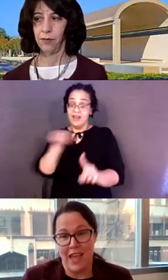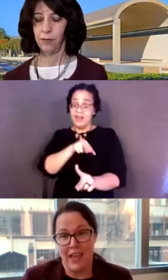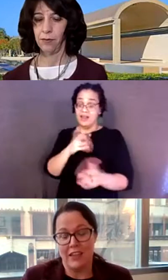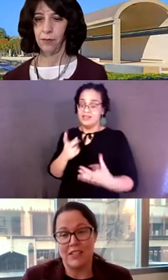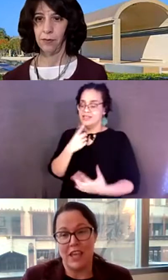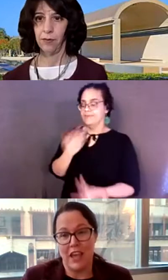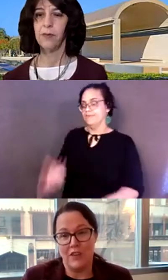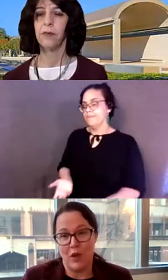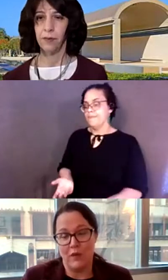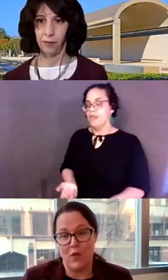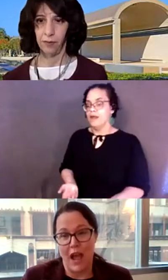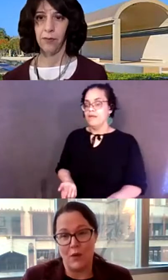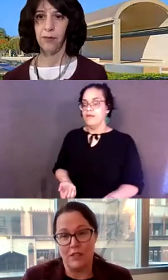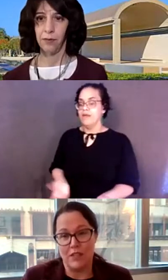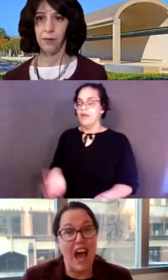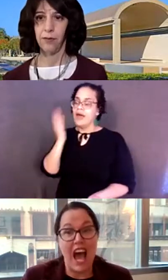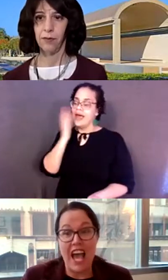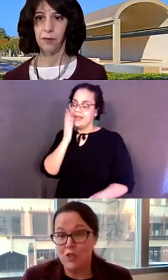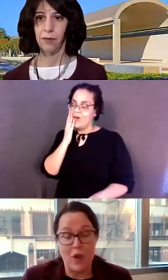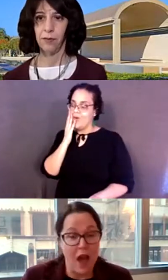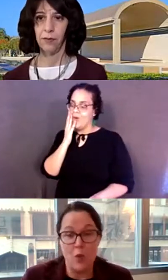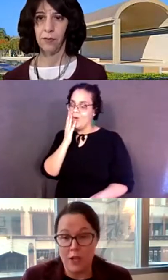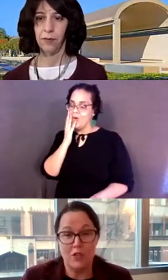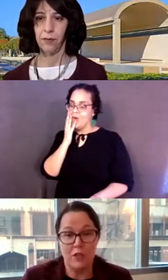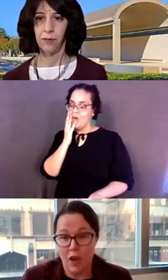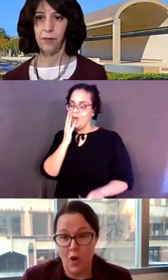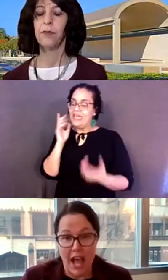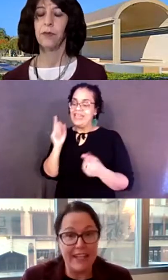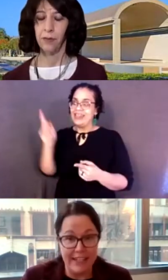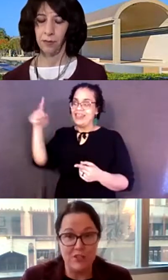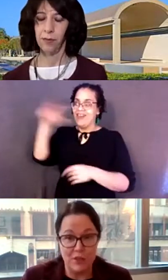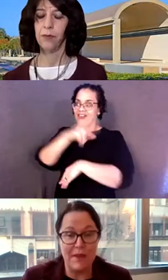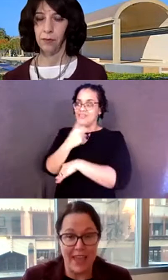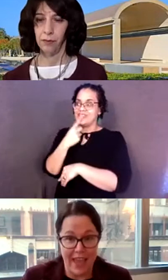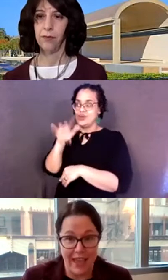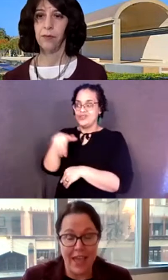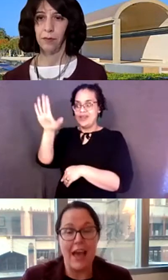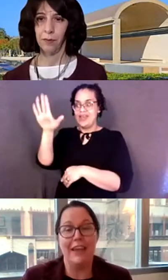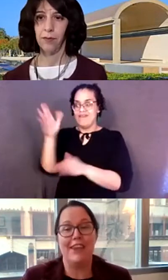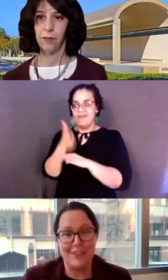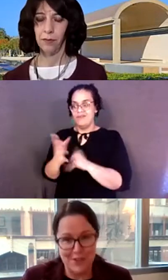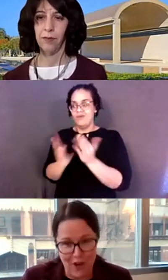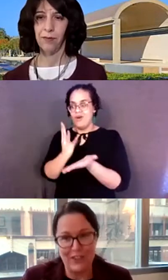they're saying you have to go in four hours. I do not want you to go. I need you